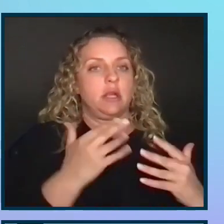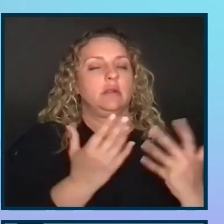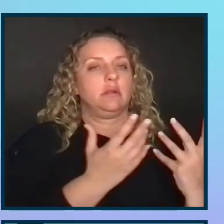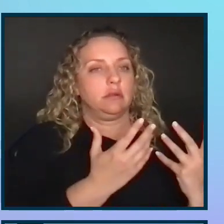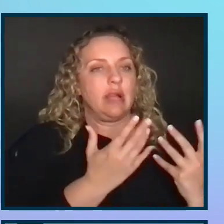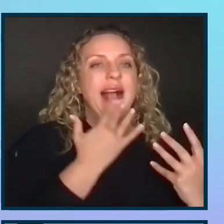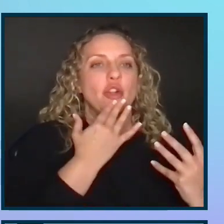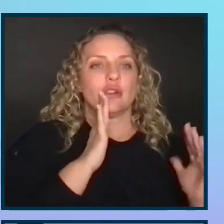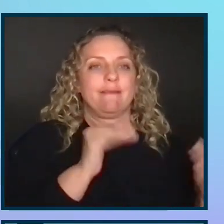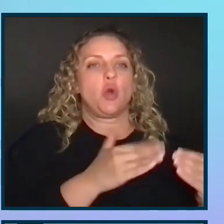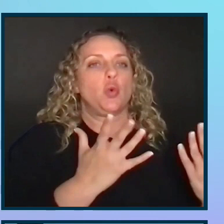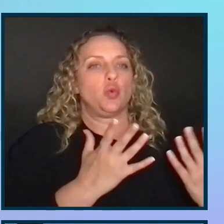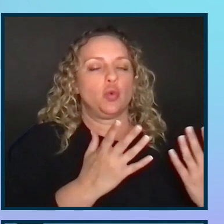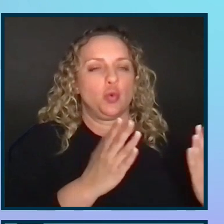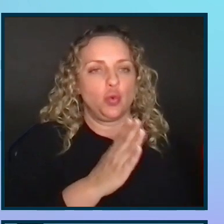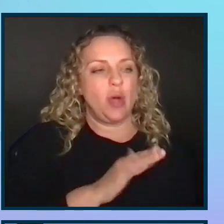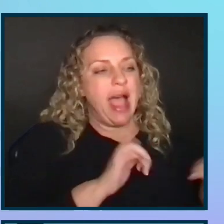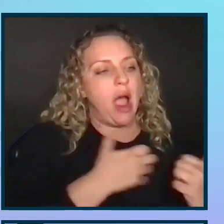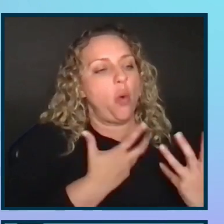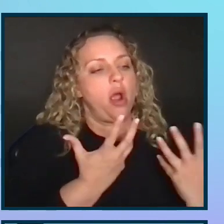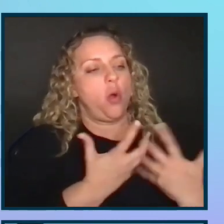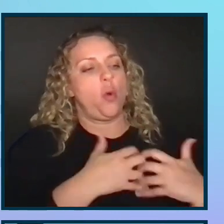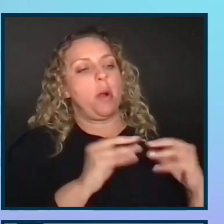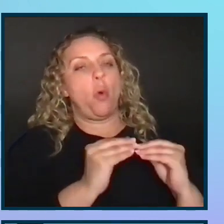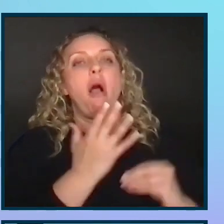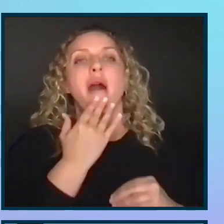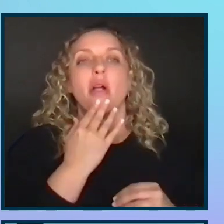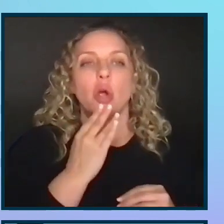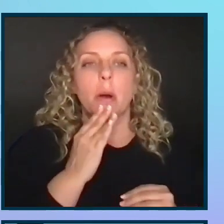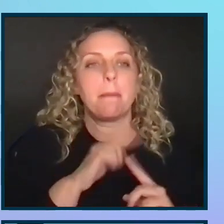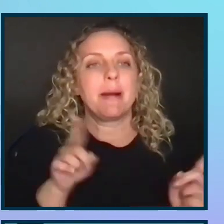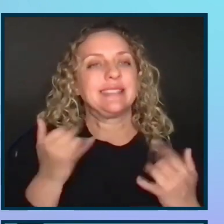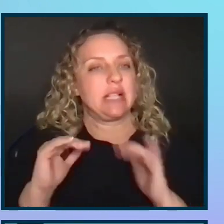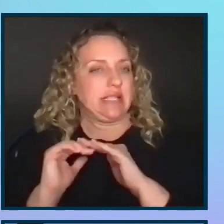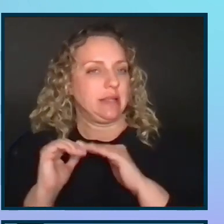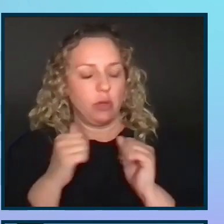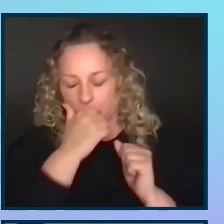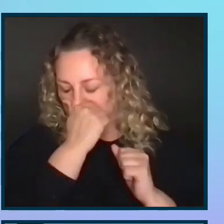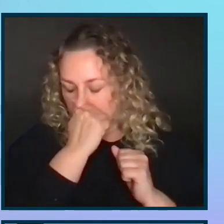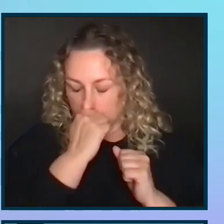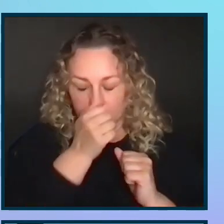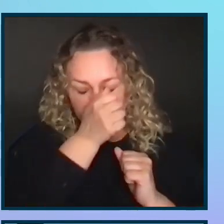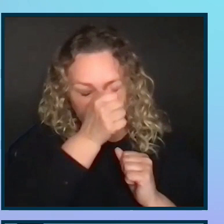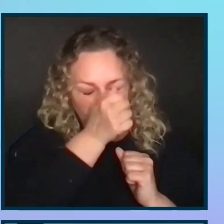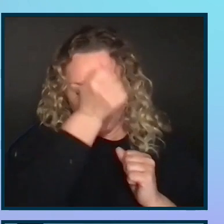again, how can we incorporate more color, but do it in a way that's successful with particular attention to the color red.